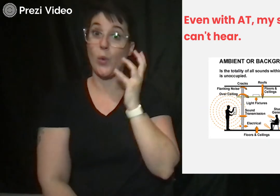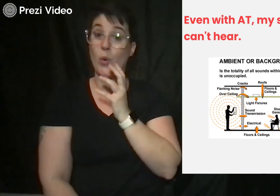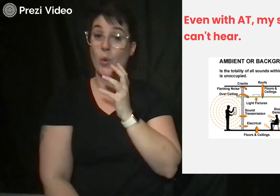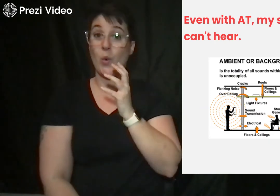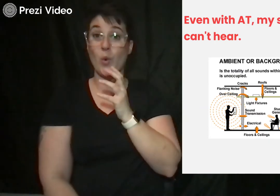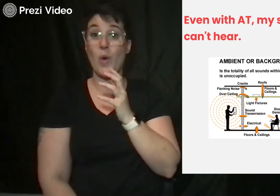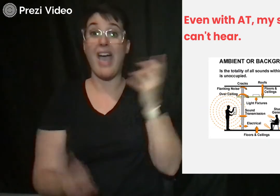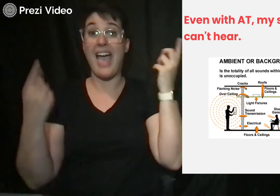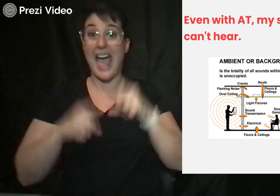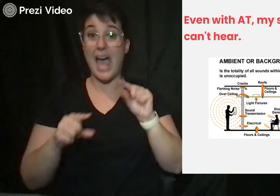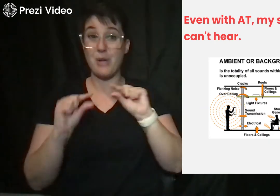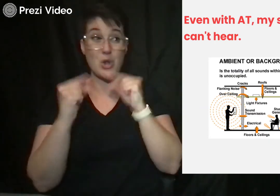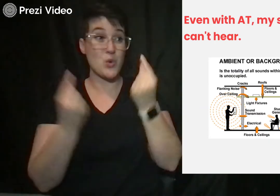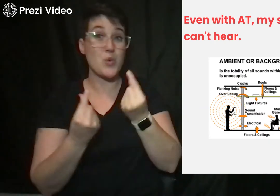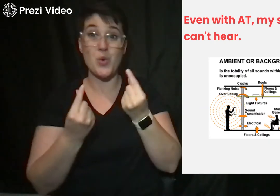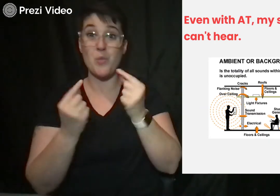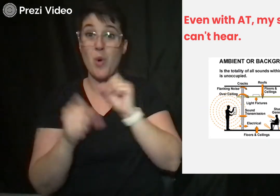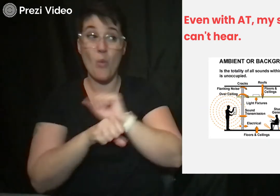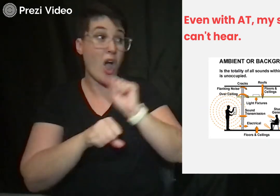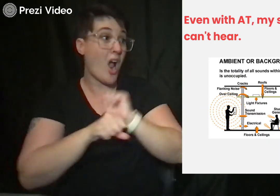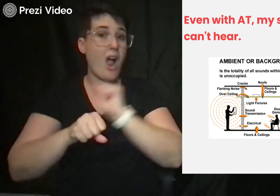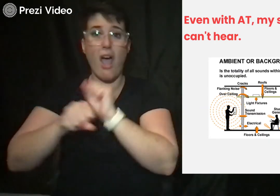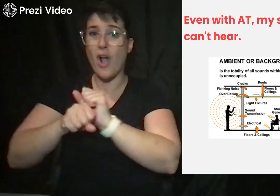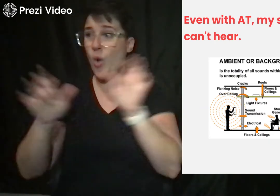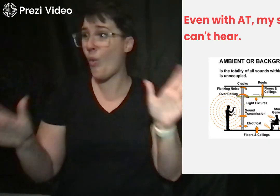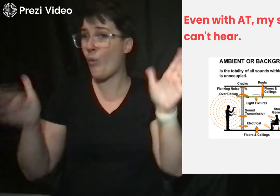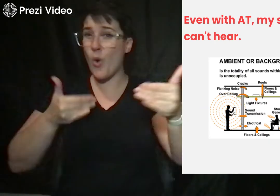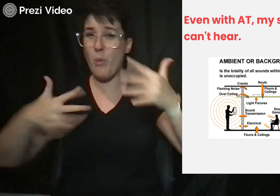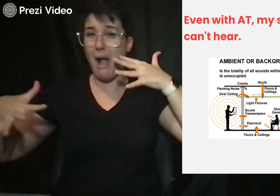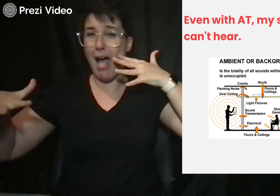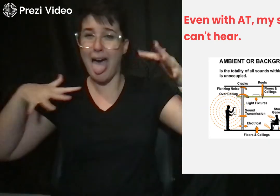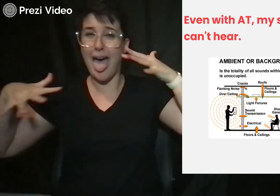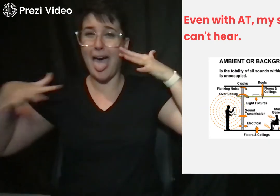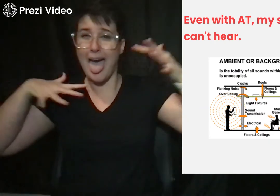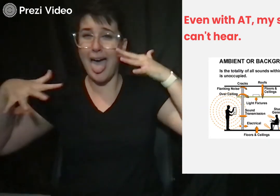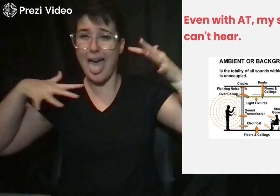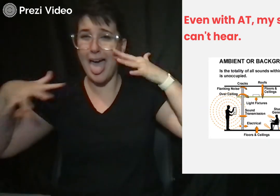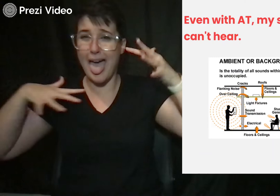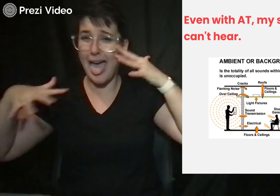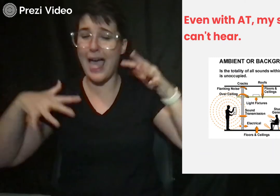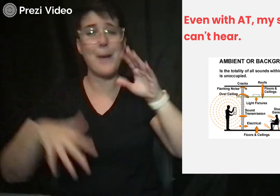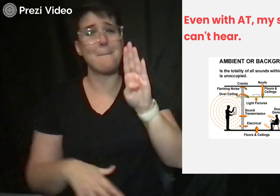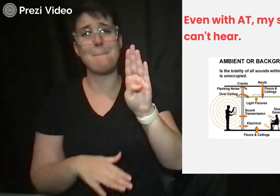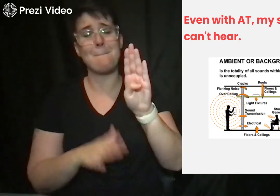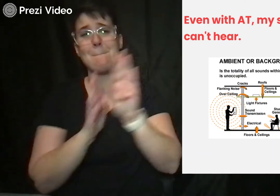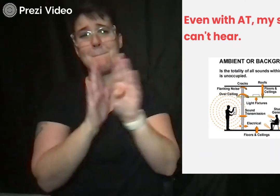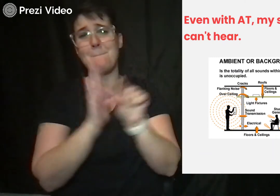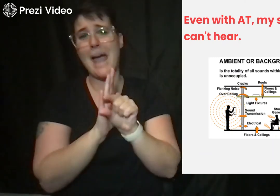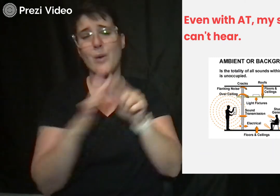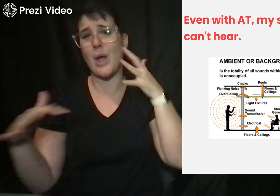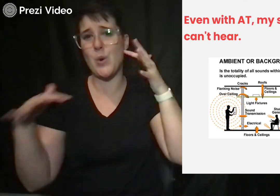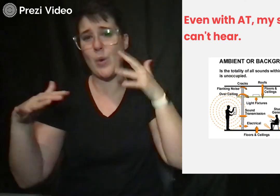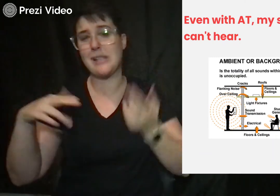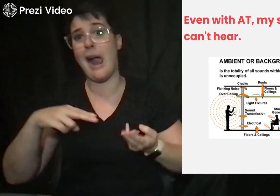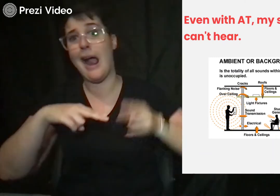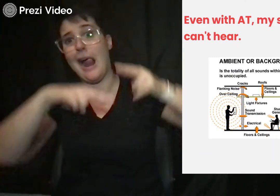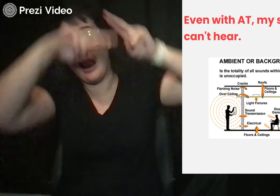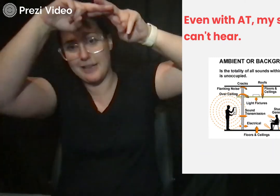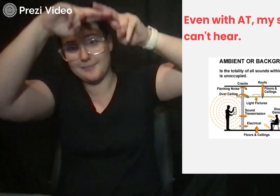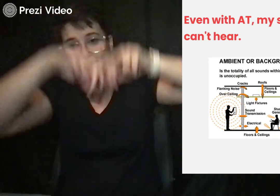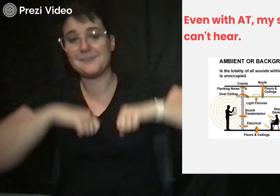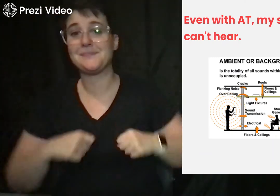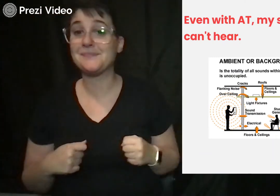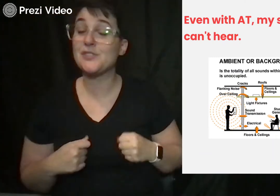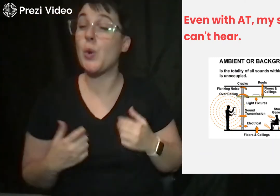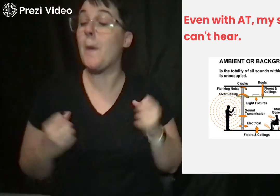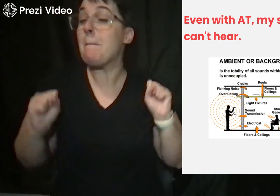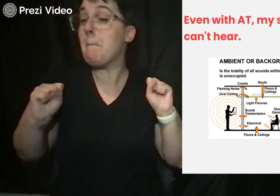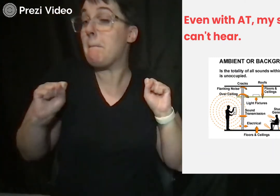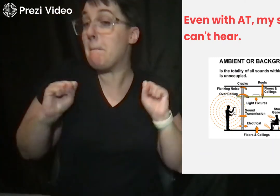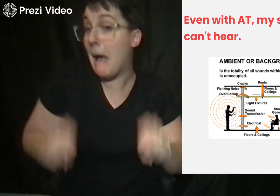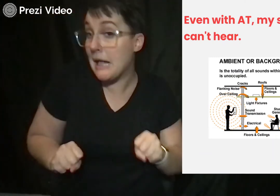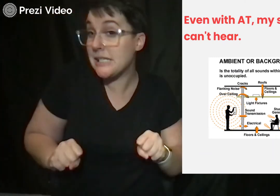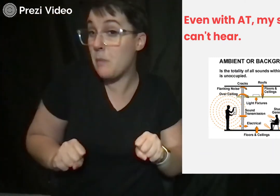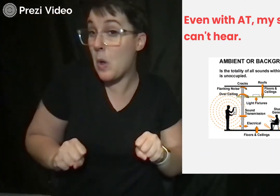Group work can increase background noise, which can negatively impact A.T.